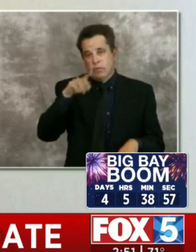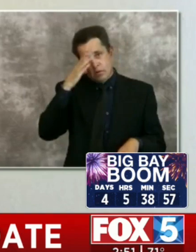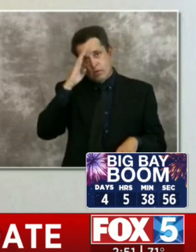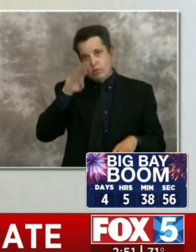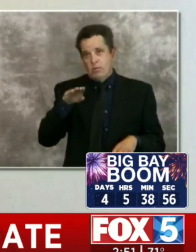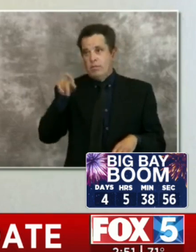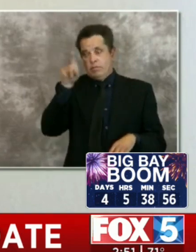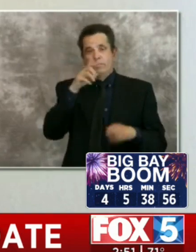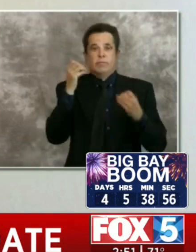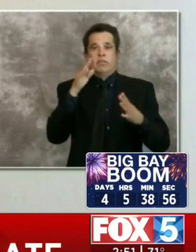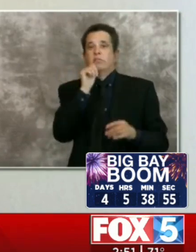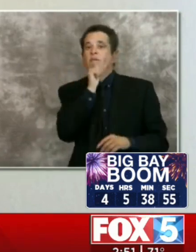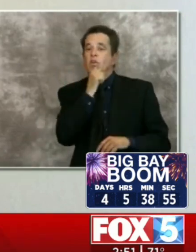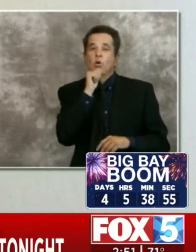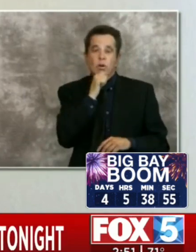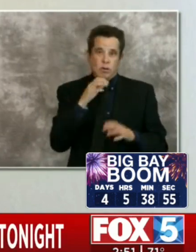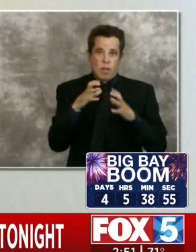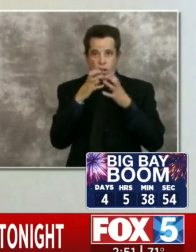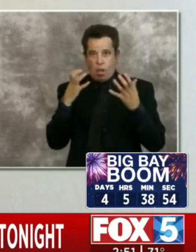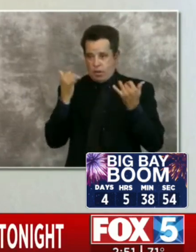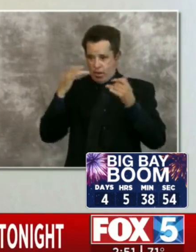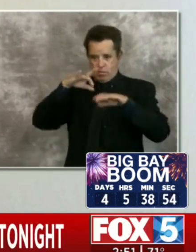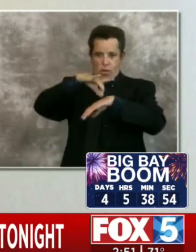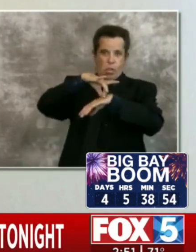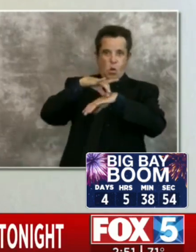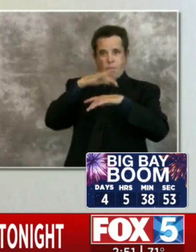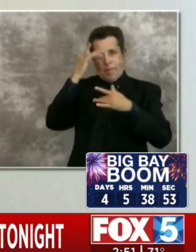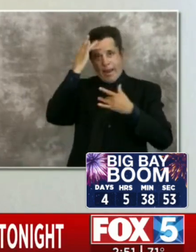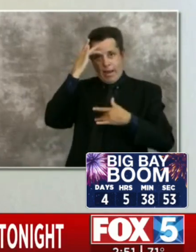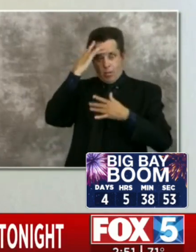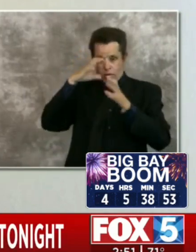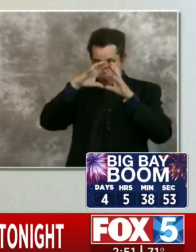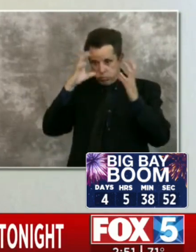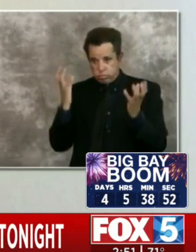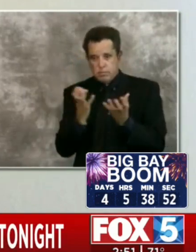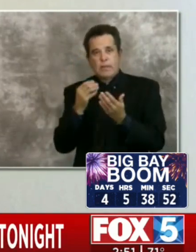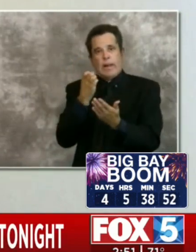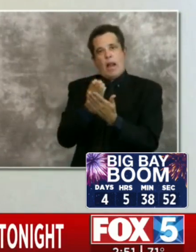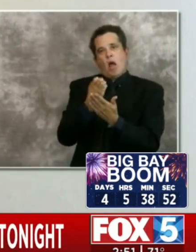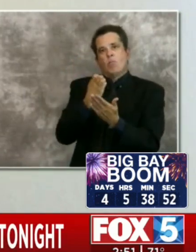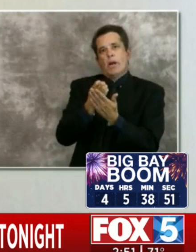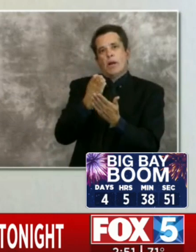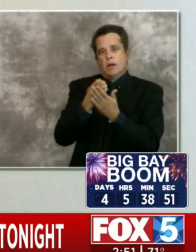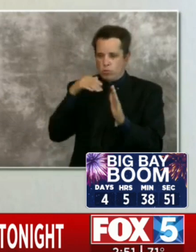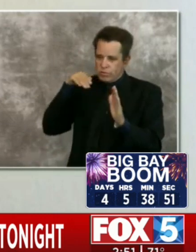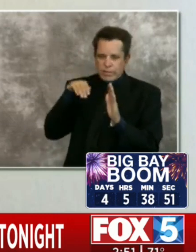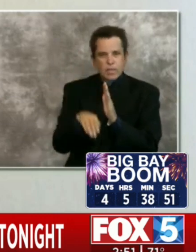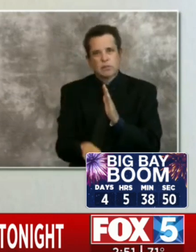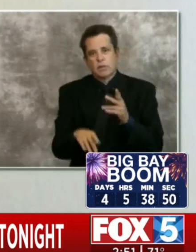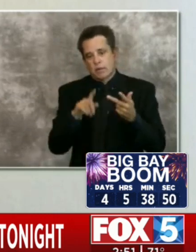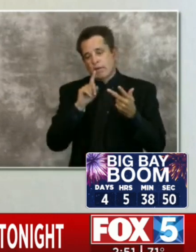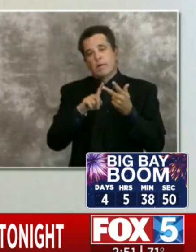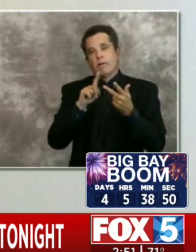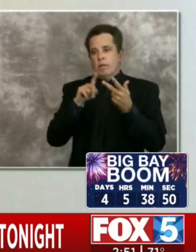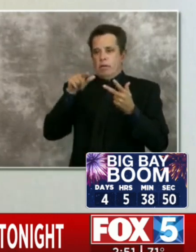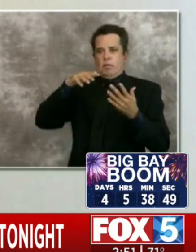NOW. WE KNOW THIS IS VERY DIFFICULT AND TRYING TIMES. FOREVER. OUR COMMUNITY IS